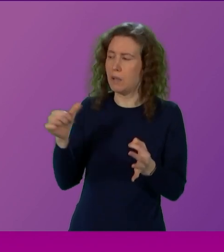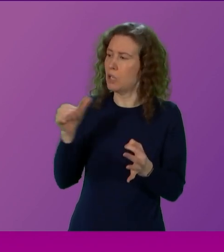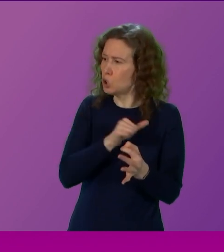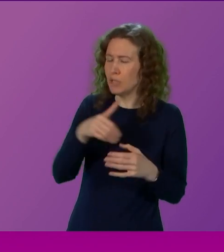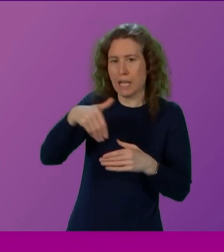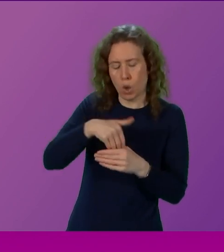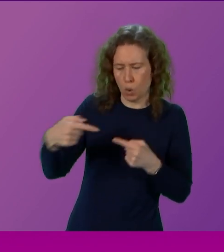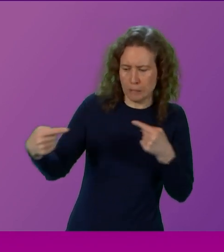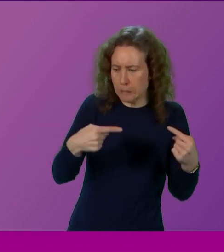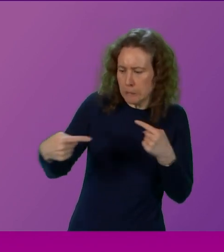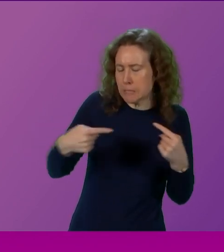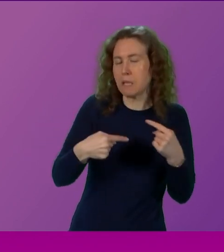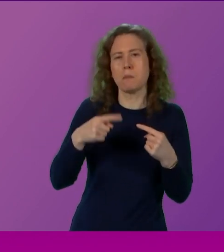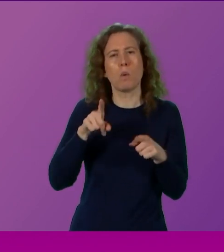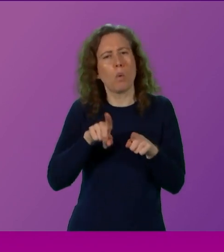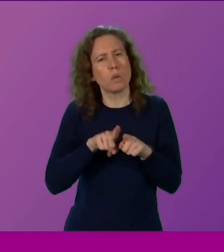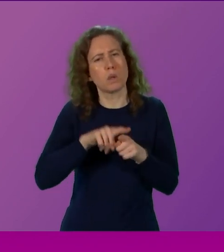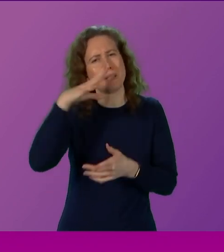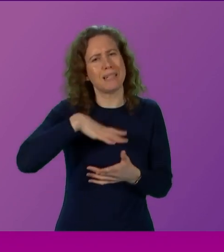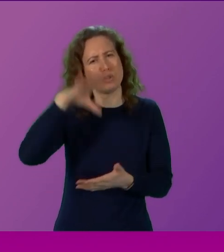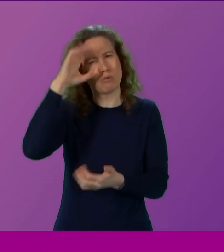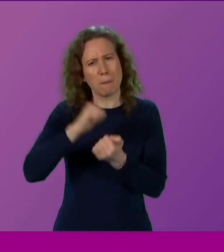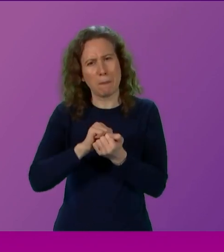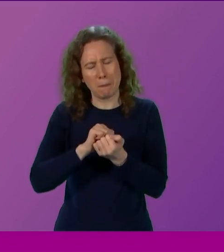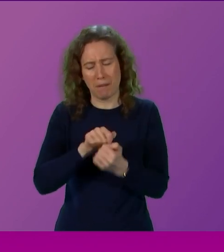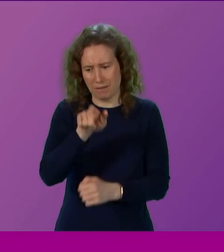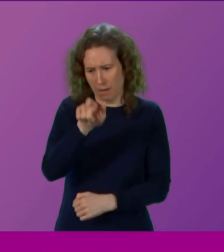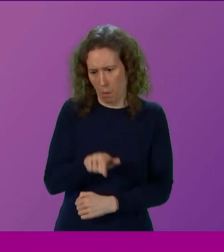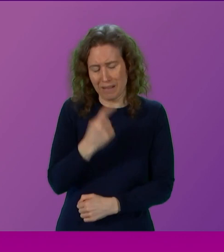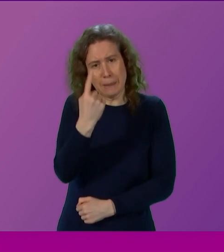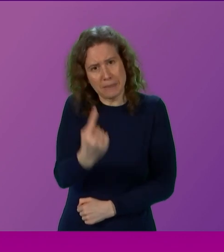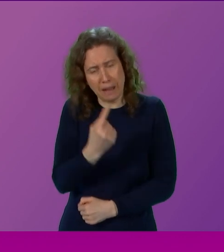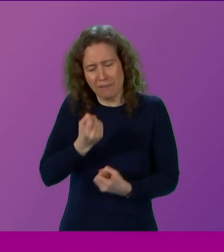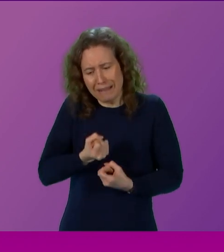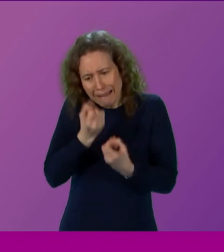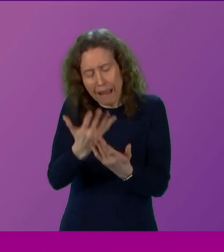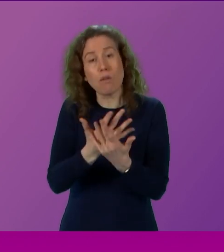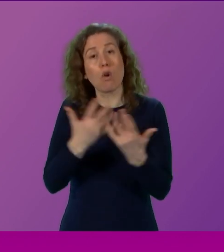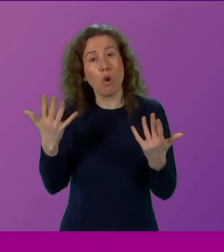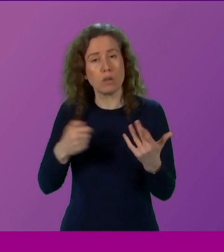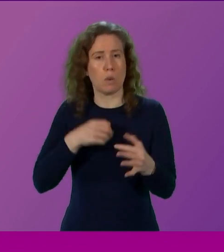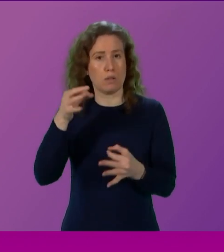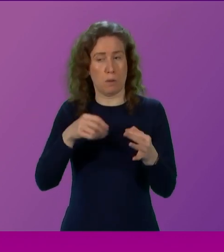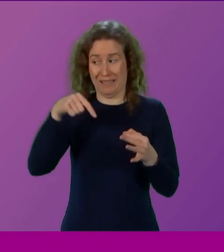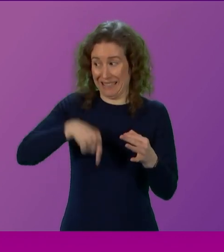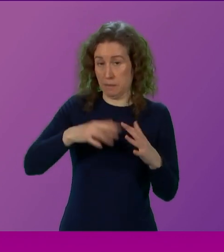exchanges, by remembering somebody who gave a lot to our democracy in this Parliament. He is sadly